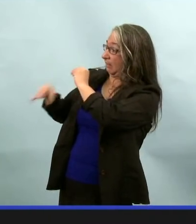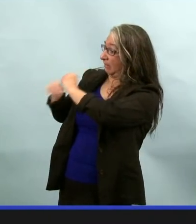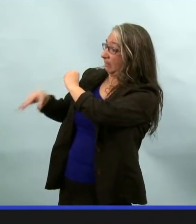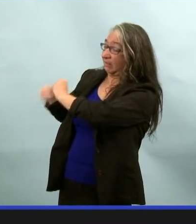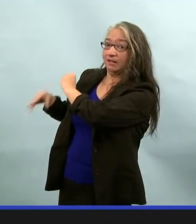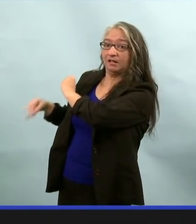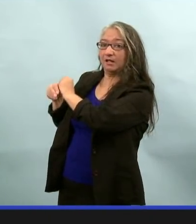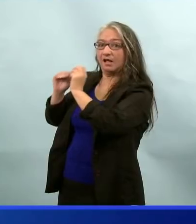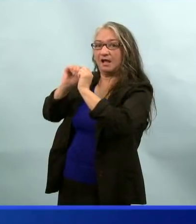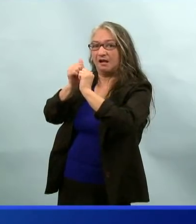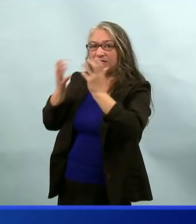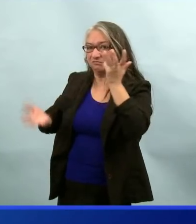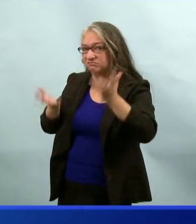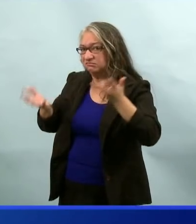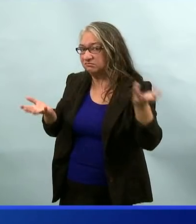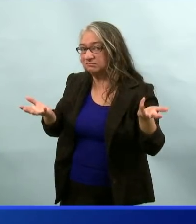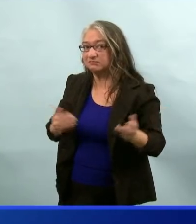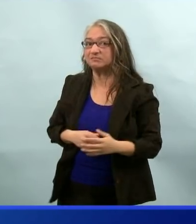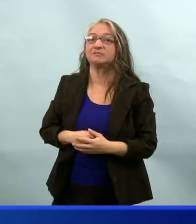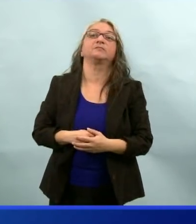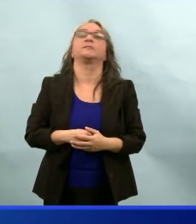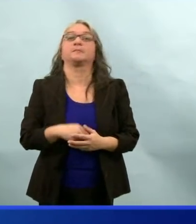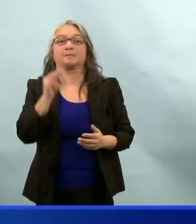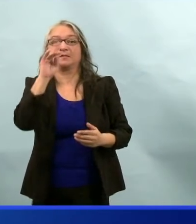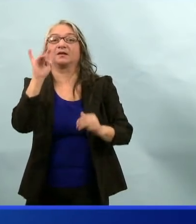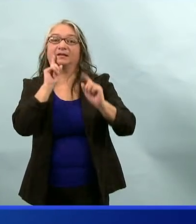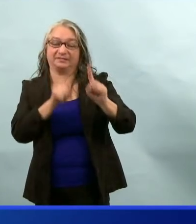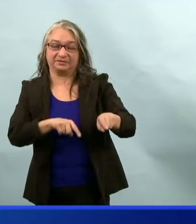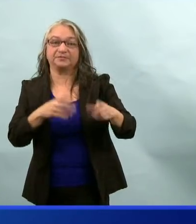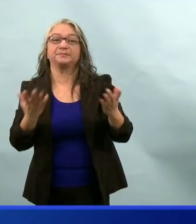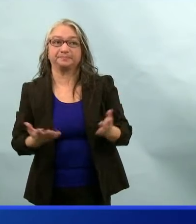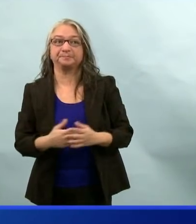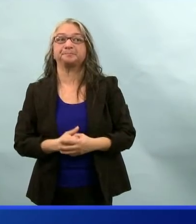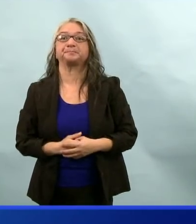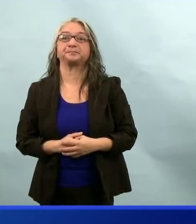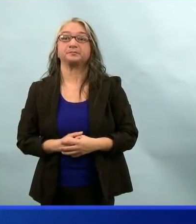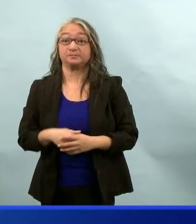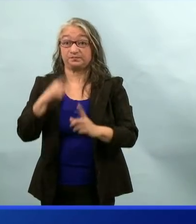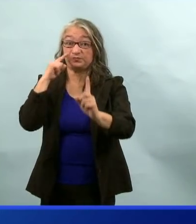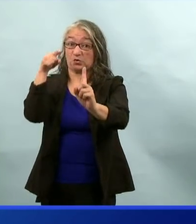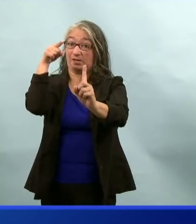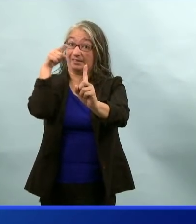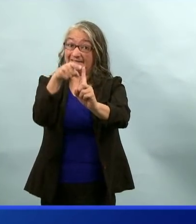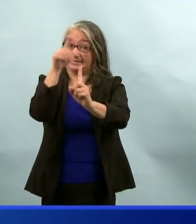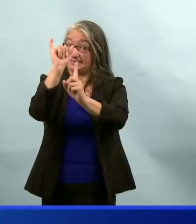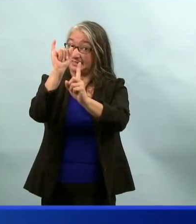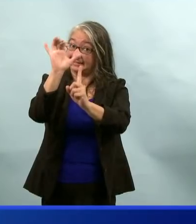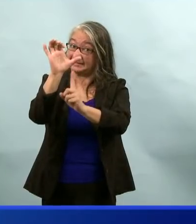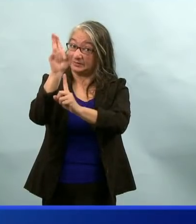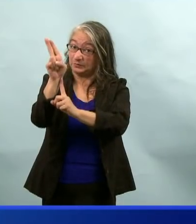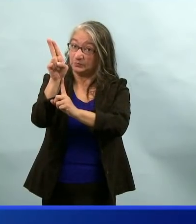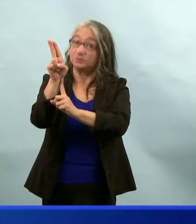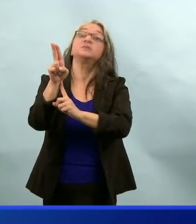sure um so when we look at the team that cares for the patient we look at who else can do